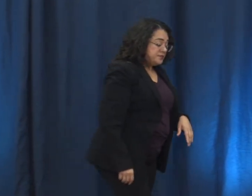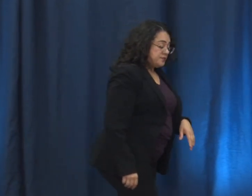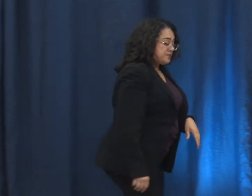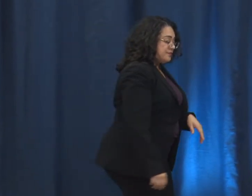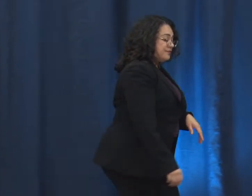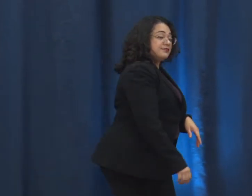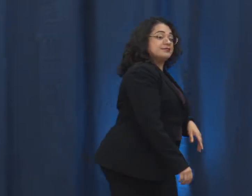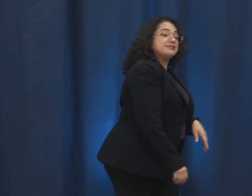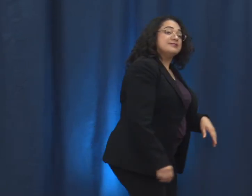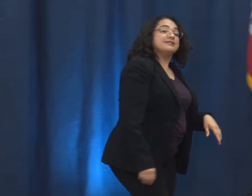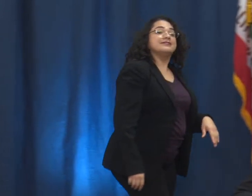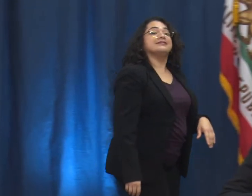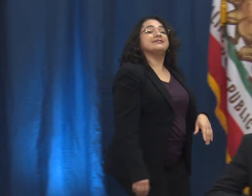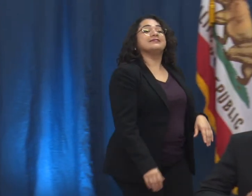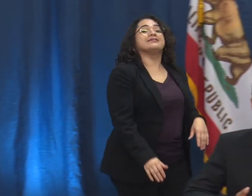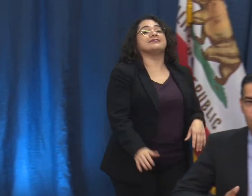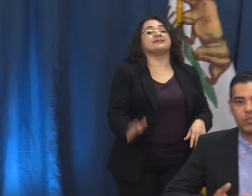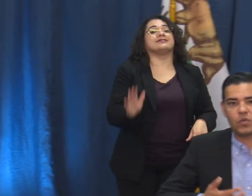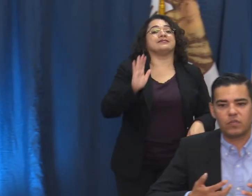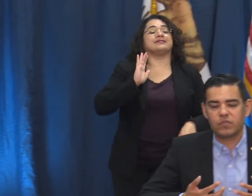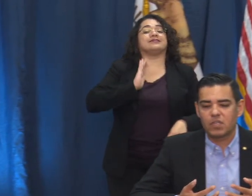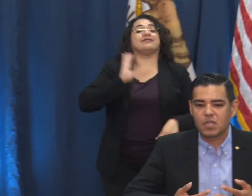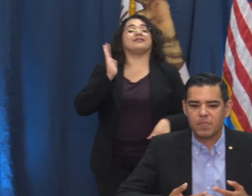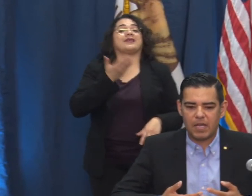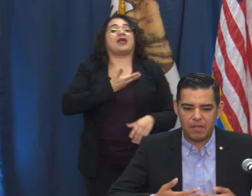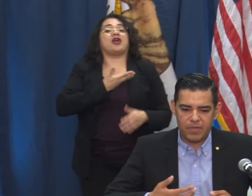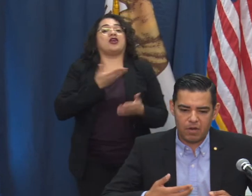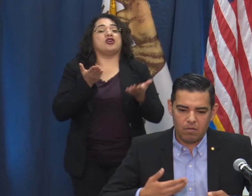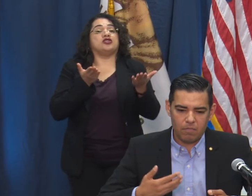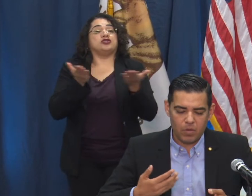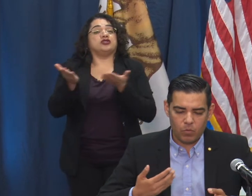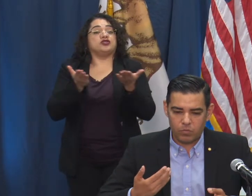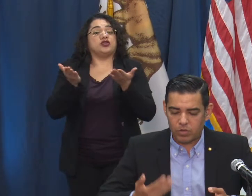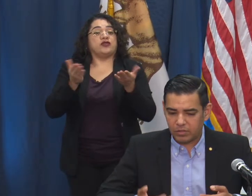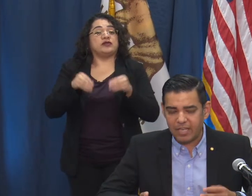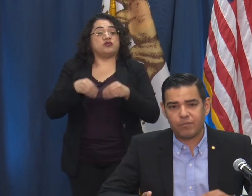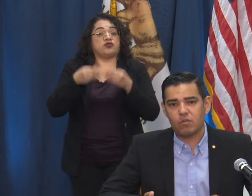with this population and they know about our shelters, we're letting folks